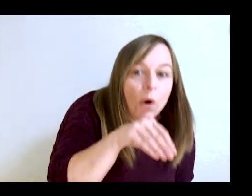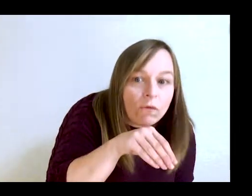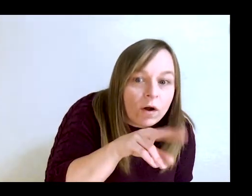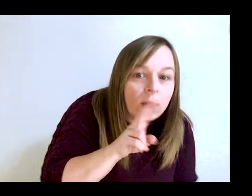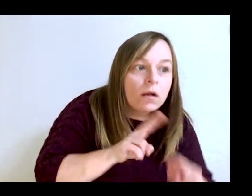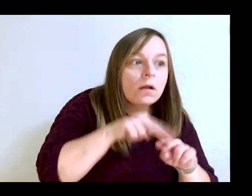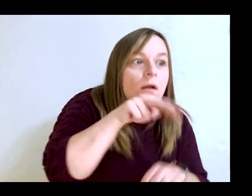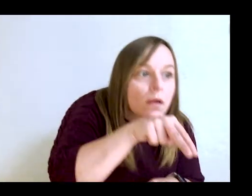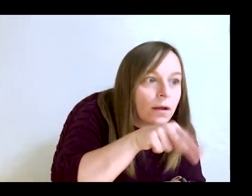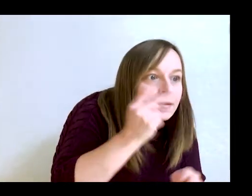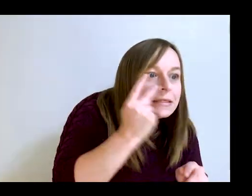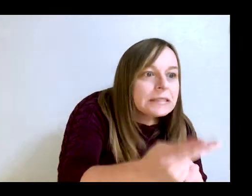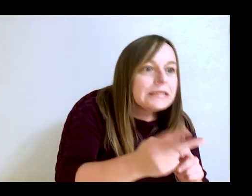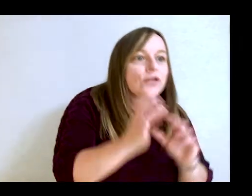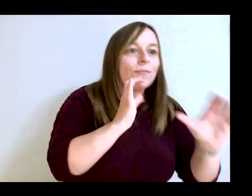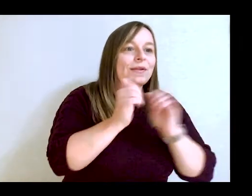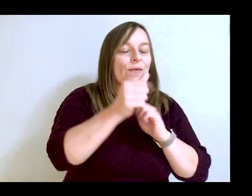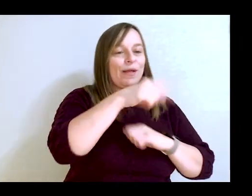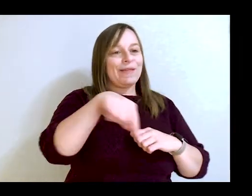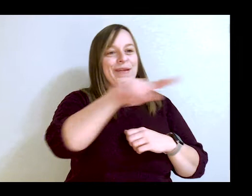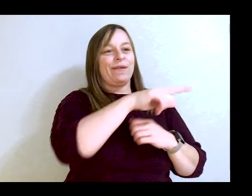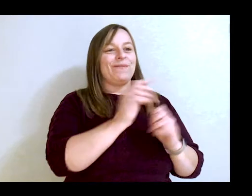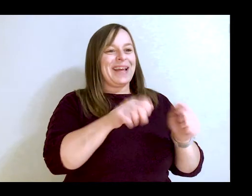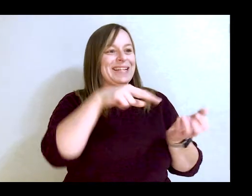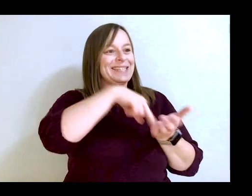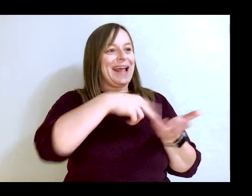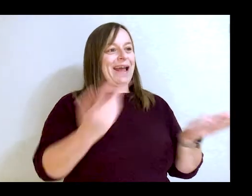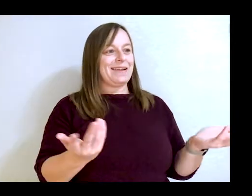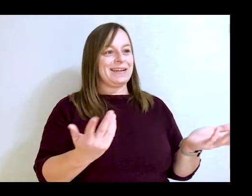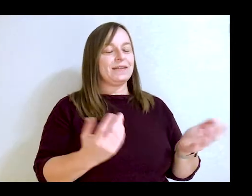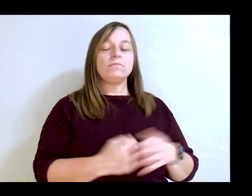over in order to be able to talk with you.